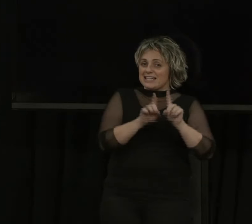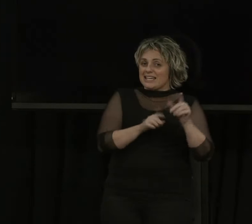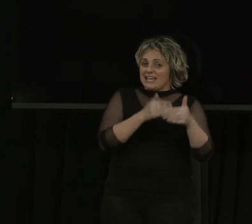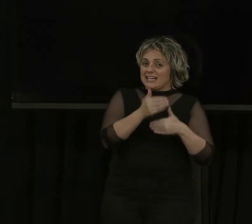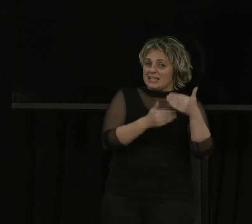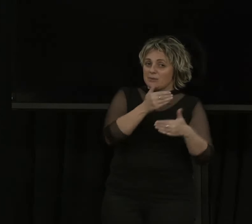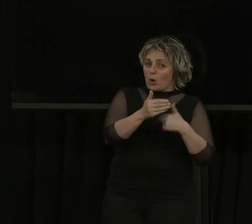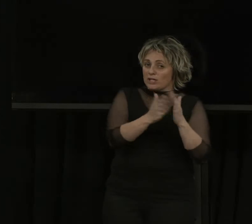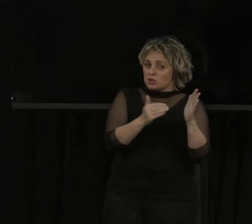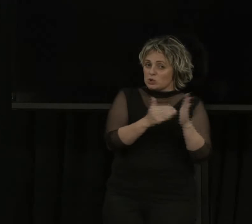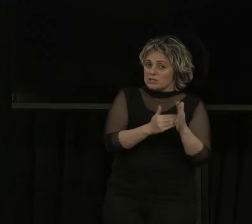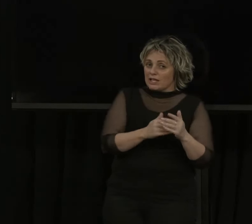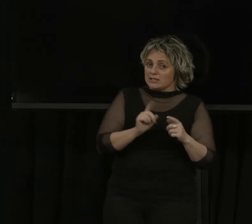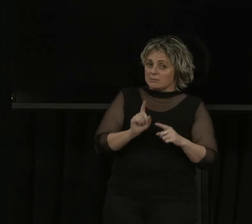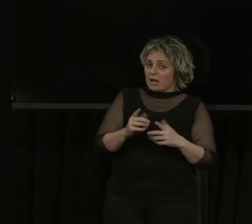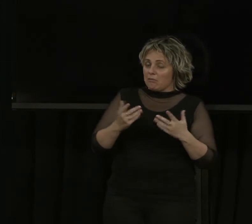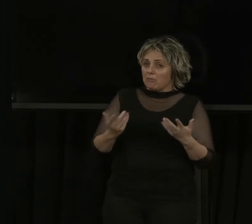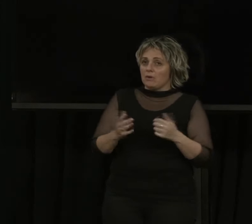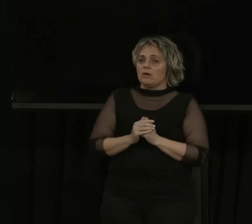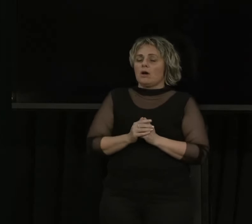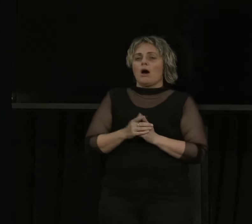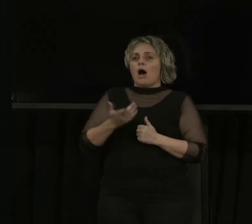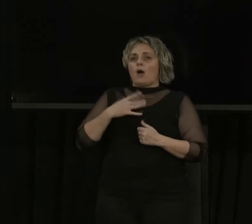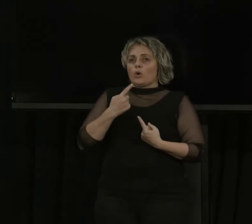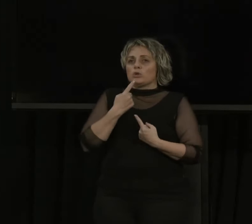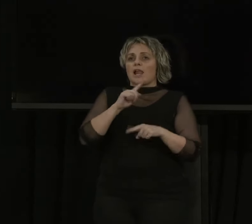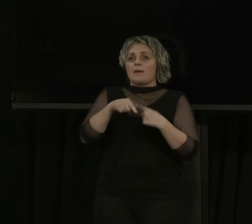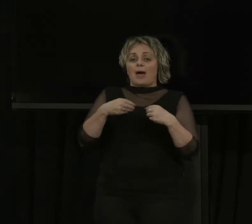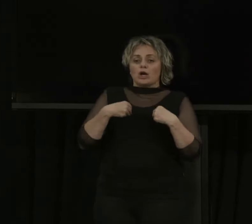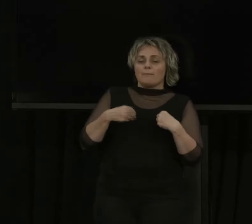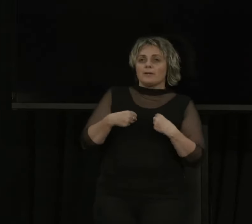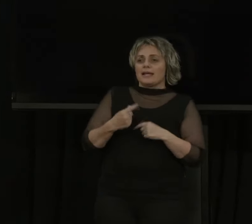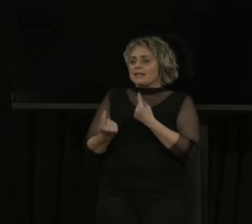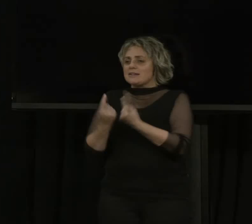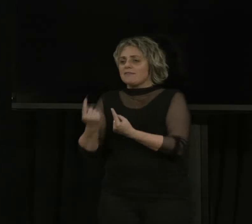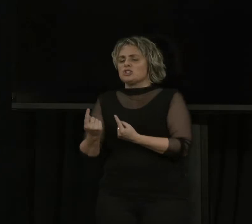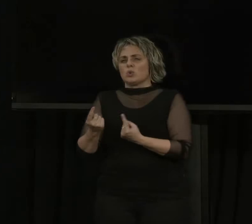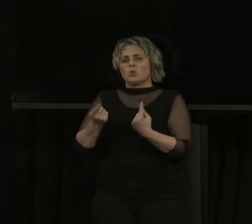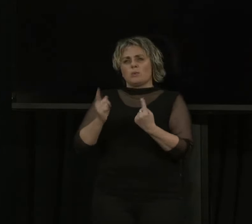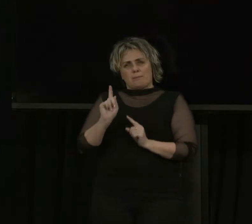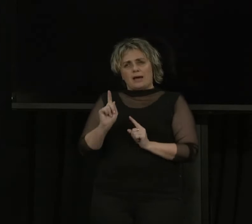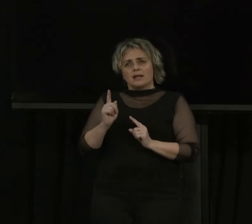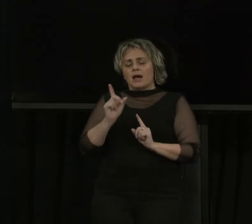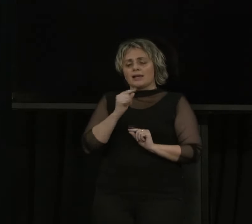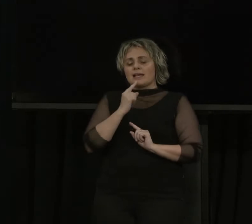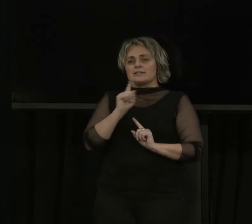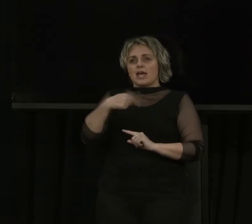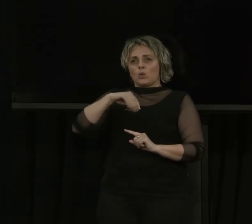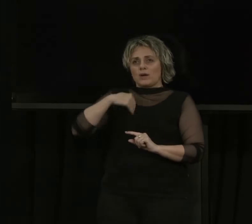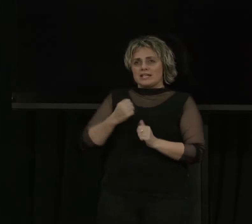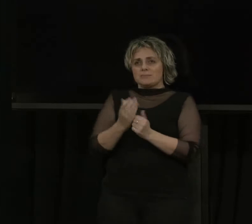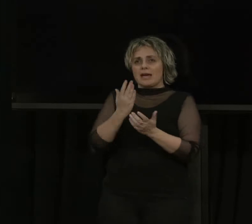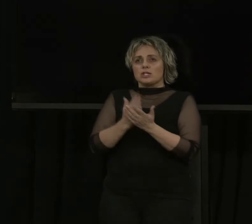like operating in